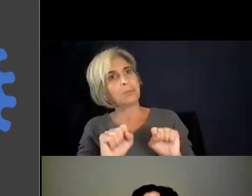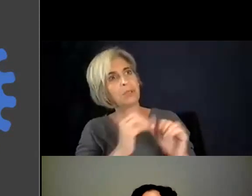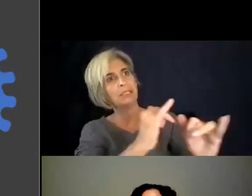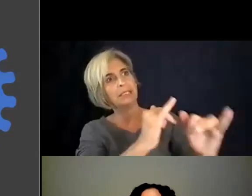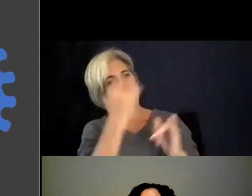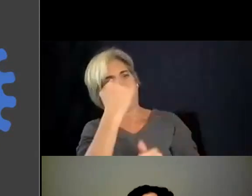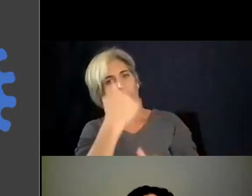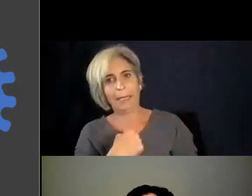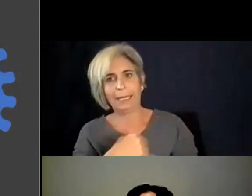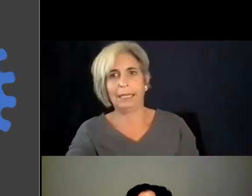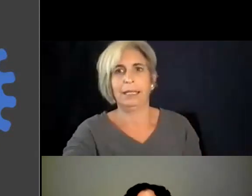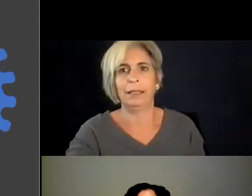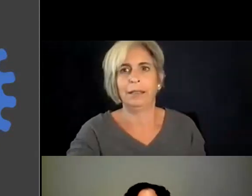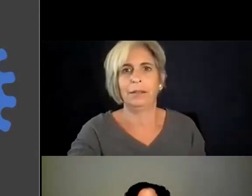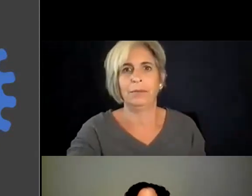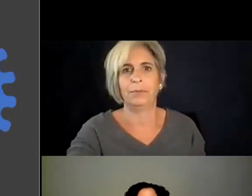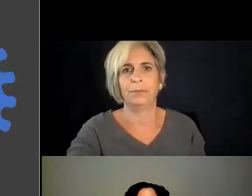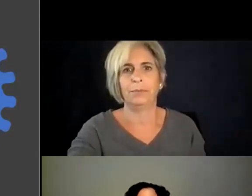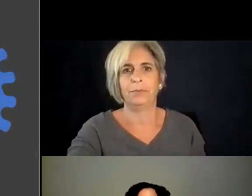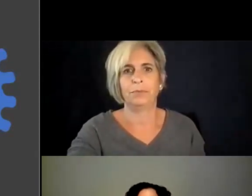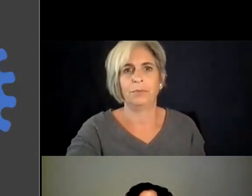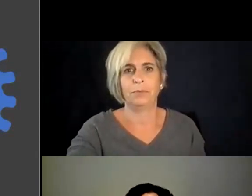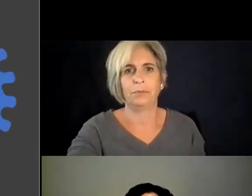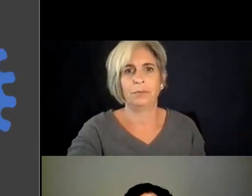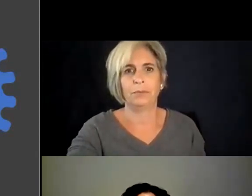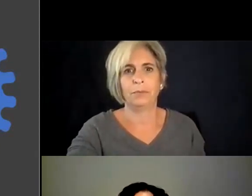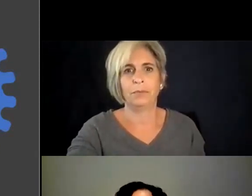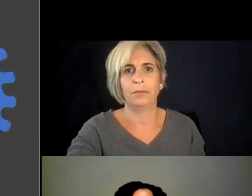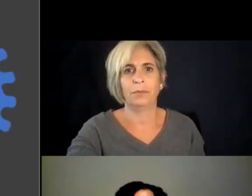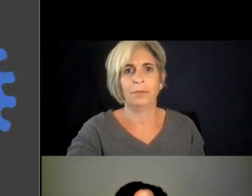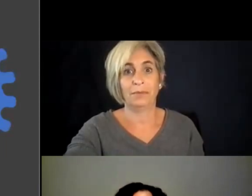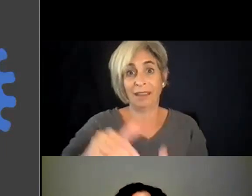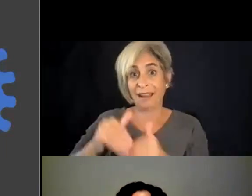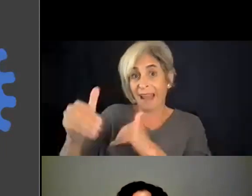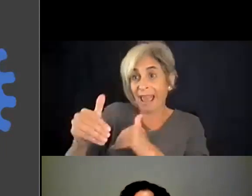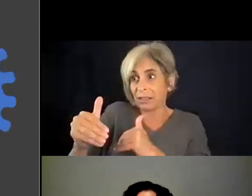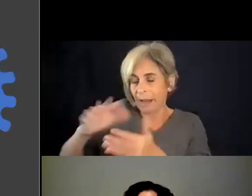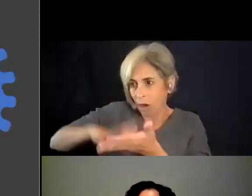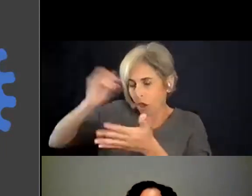The next thing I thought about was how do I learn ASL and is it difficult.